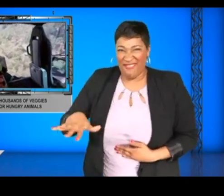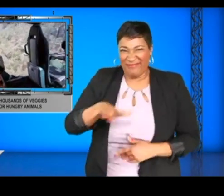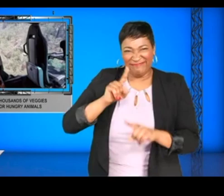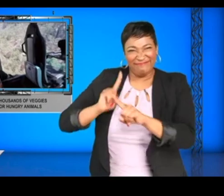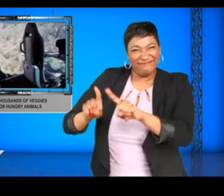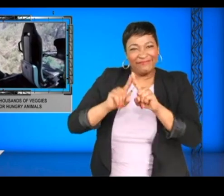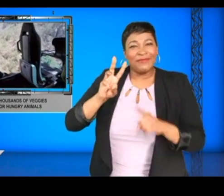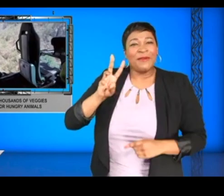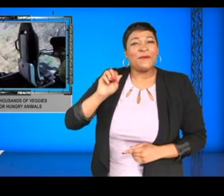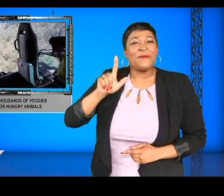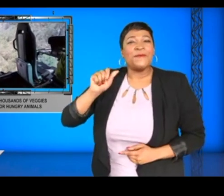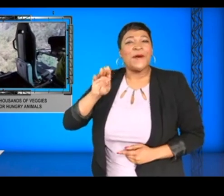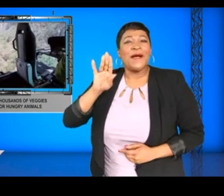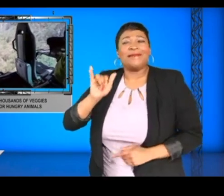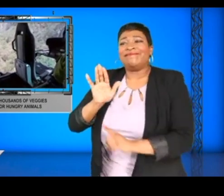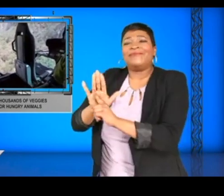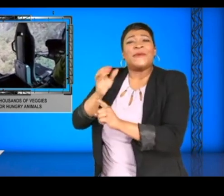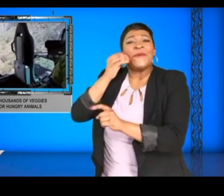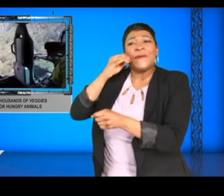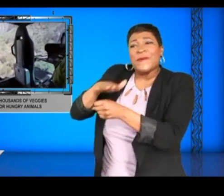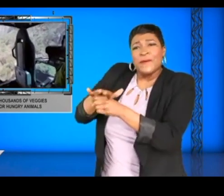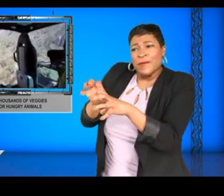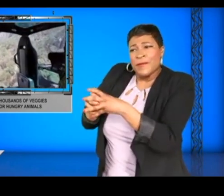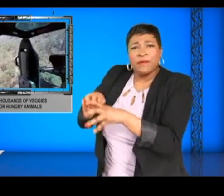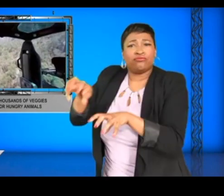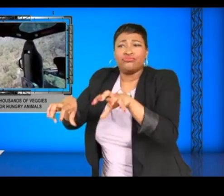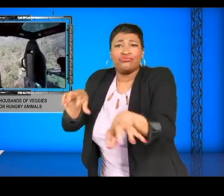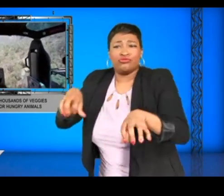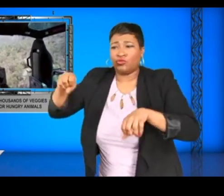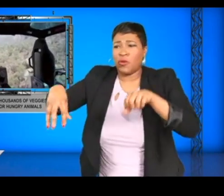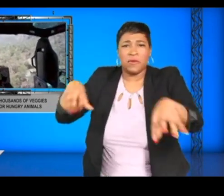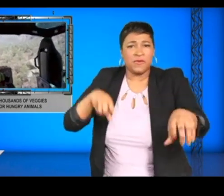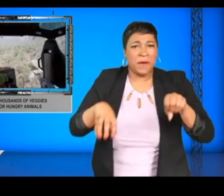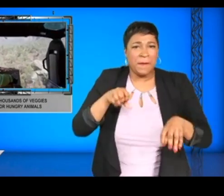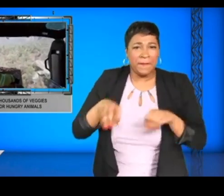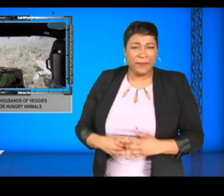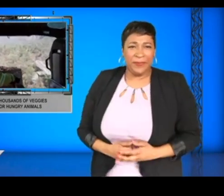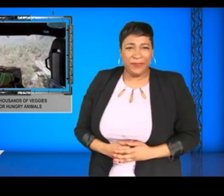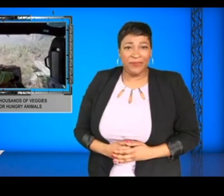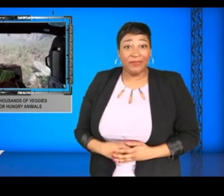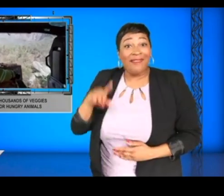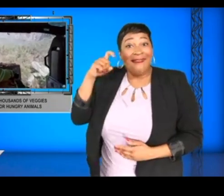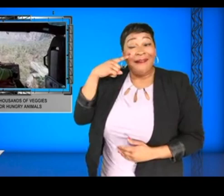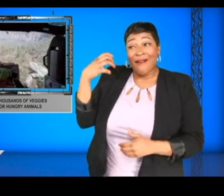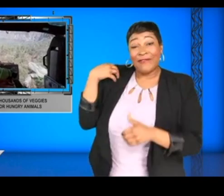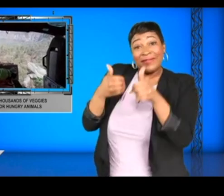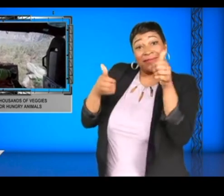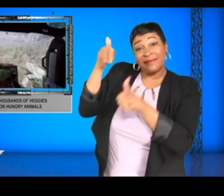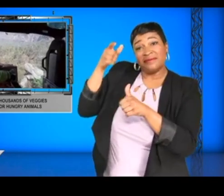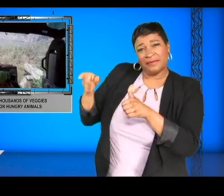Officials have dropped over 2,000 pounds of sweet potatoes and carrots across different wallaby colonies.